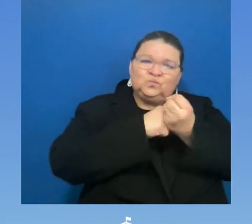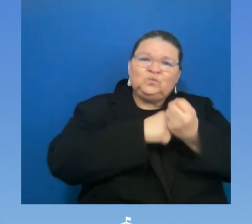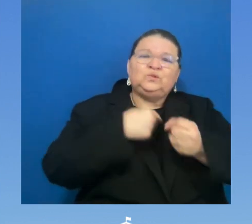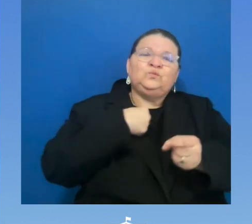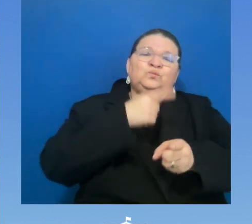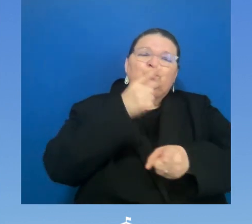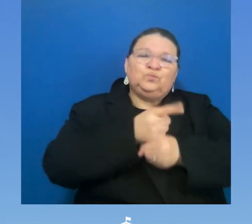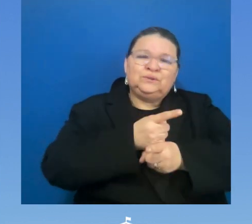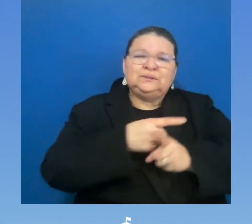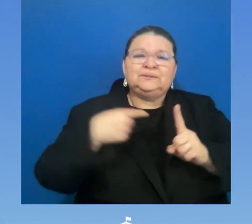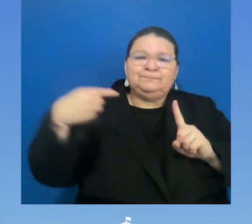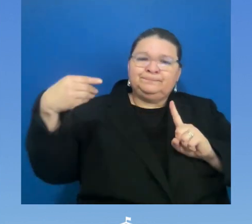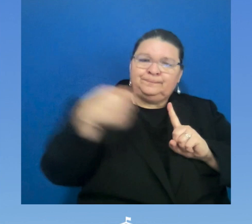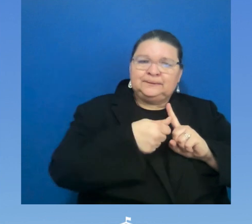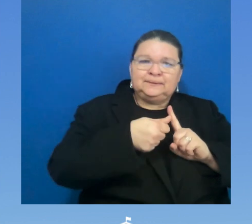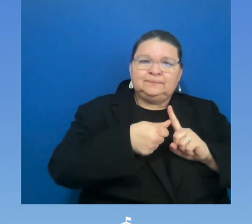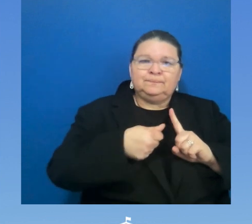all the way to the Supreme Court.